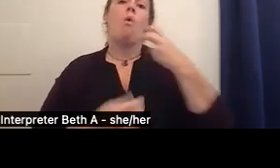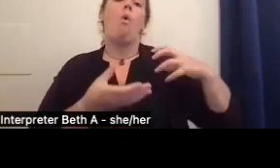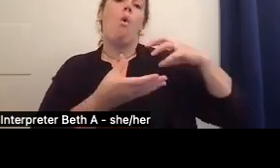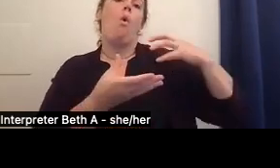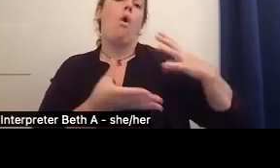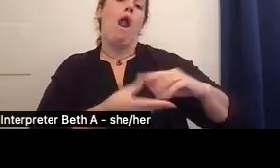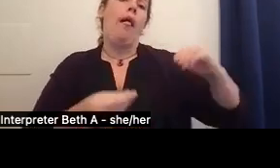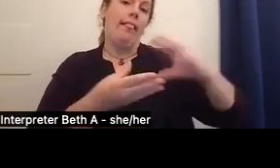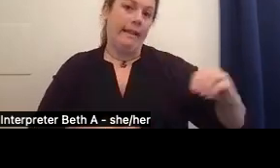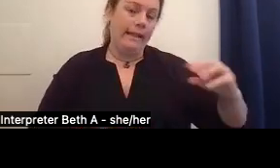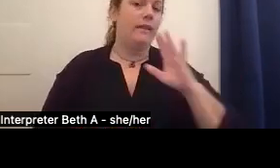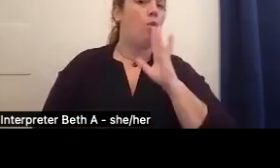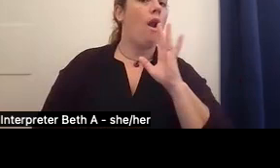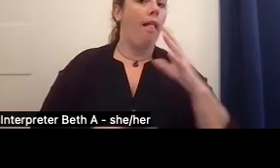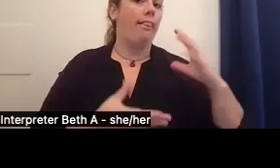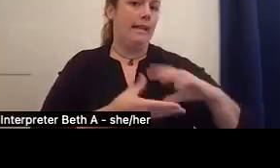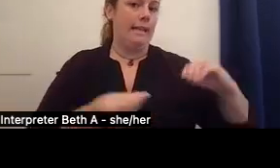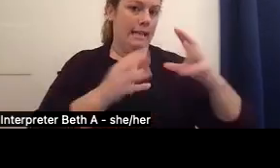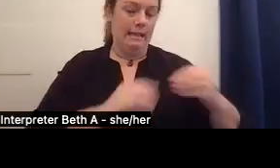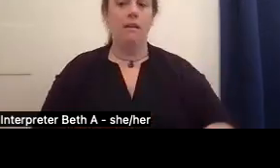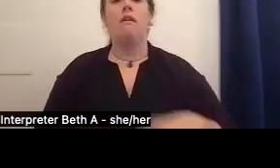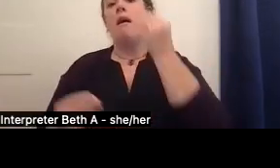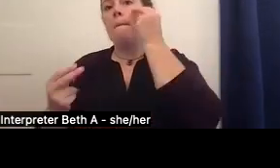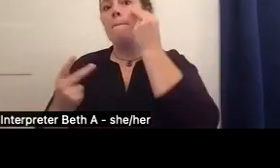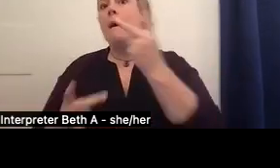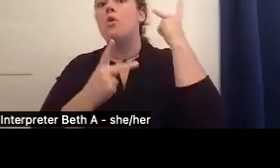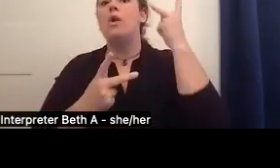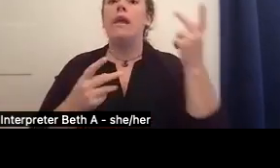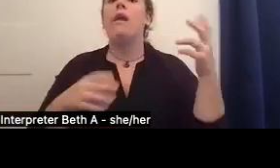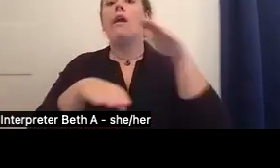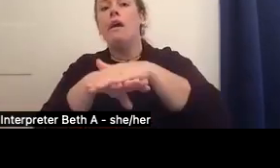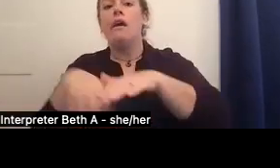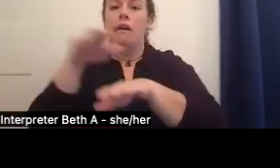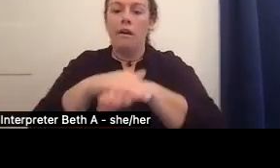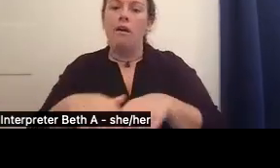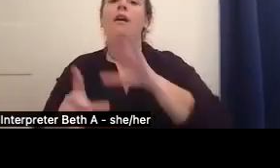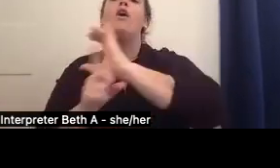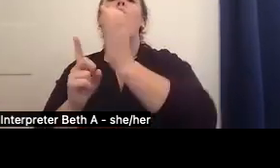to meaning, meaning begets language, language evolves into story, story morphs into history,